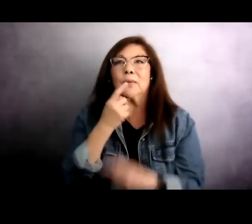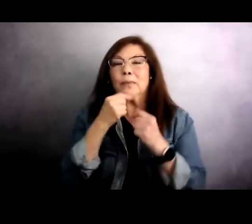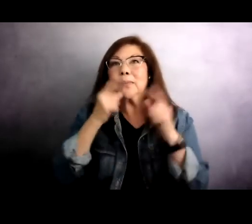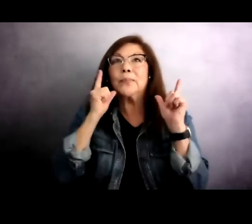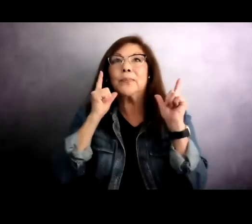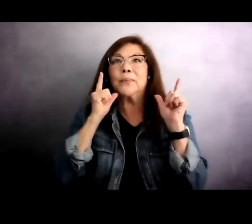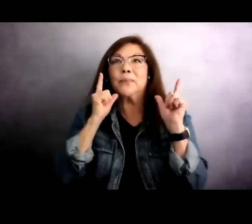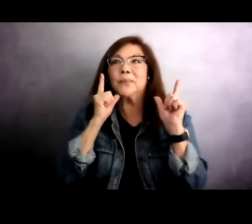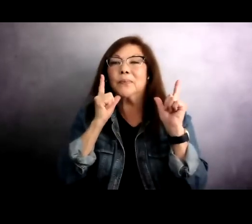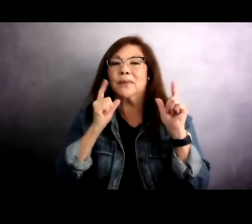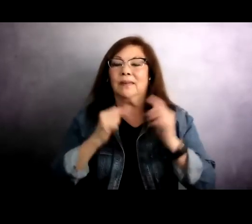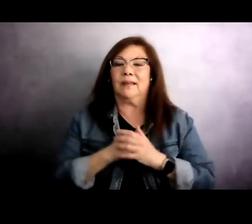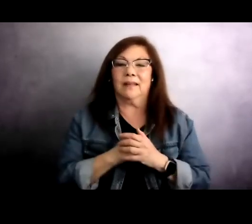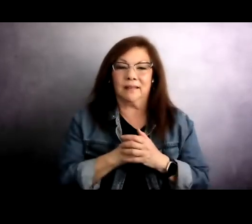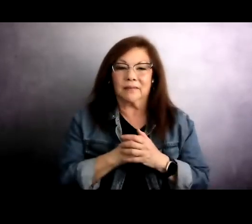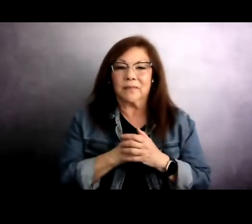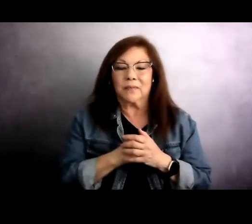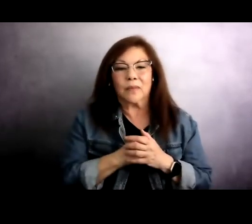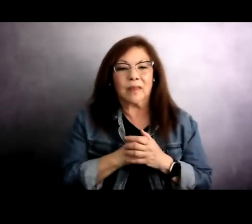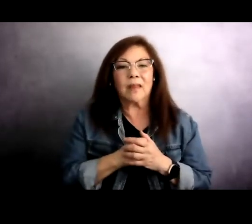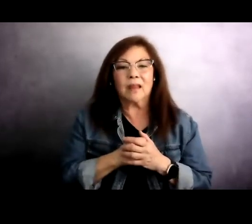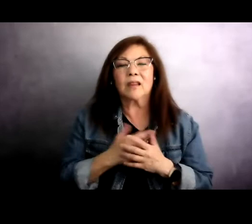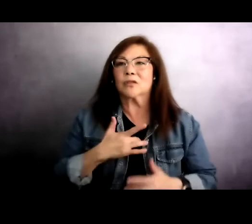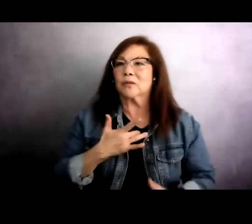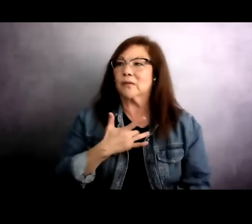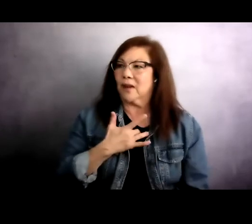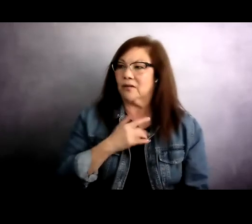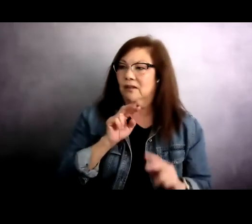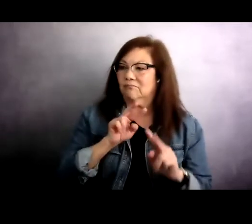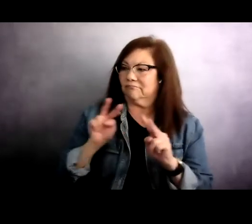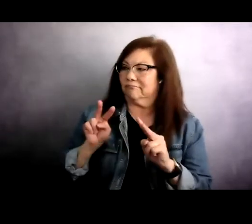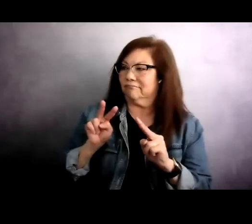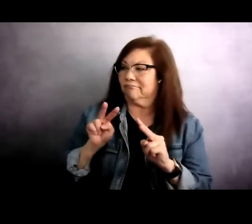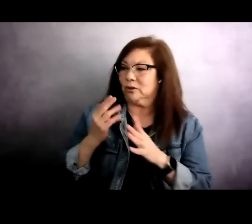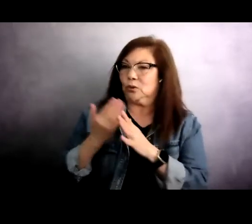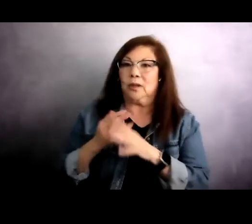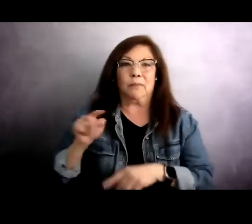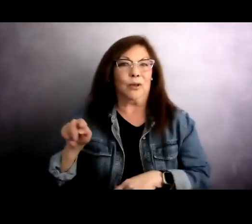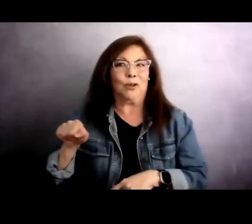Was us it should've felt that we were intruding, but these two were made for an audience. I